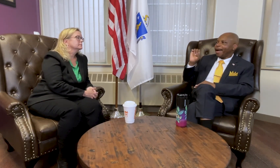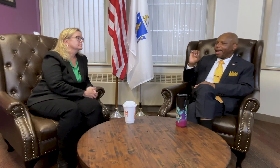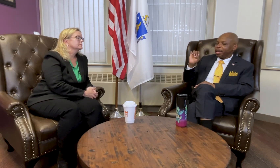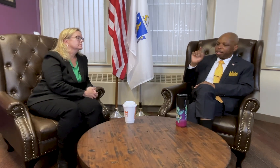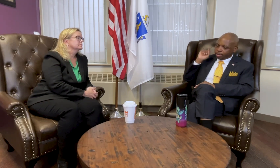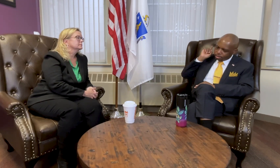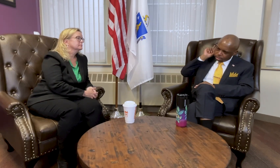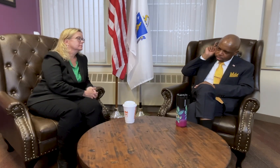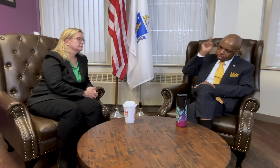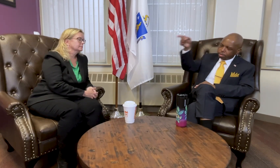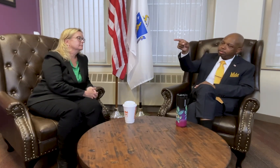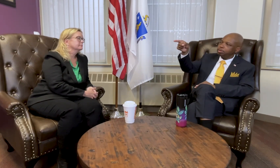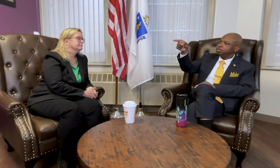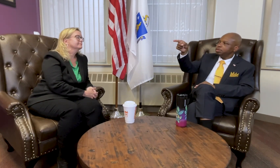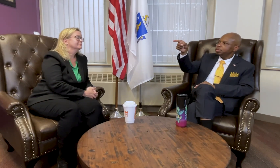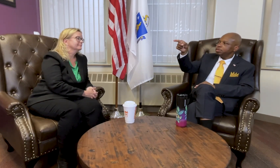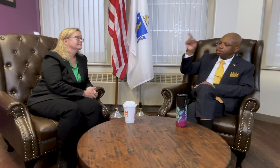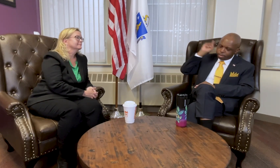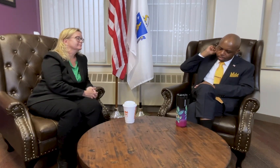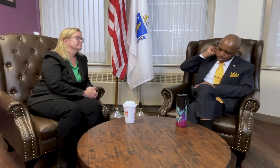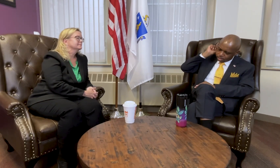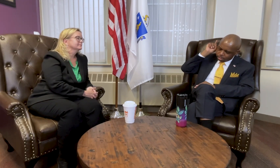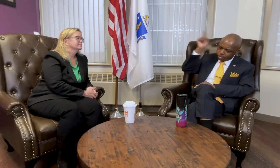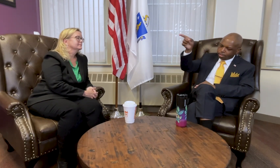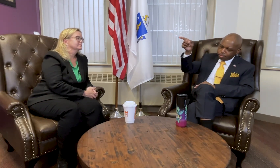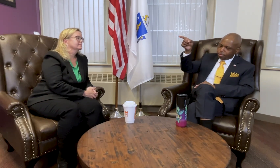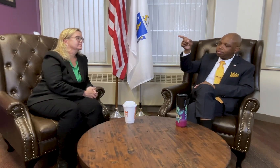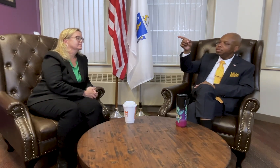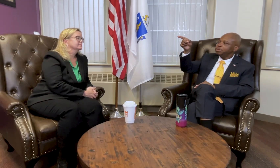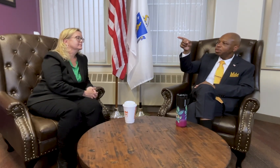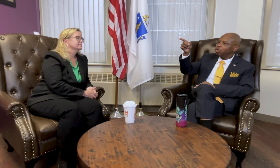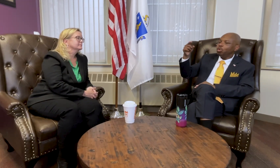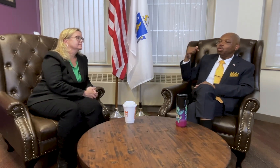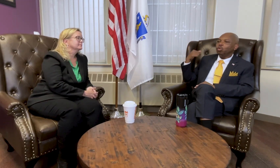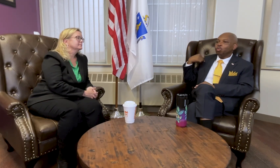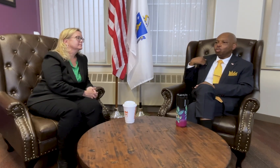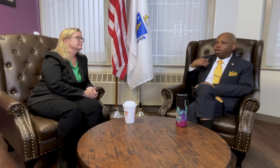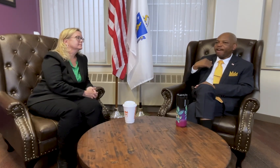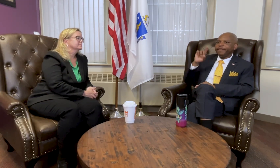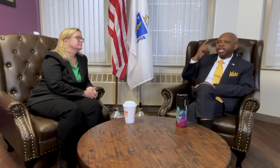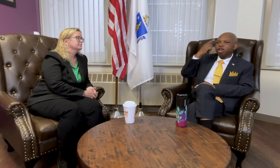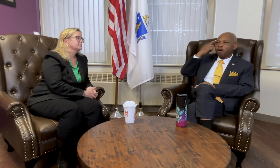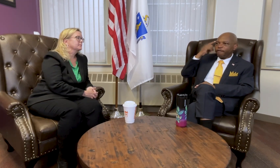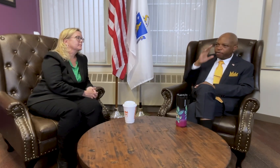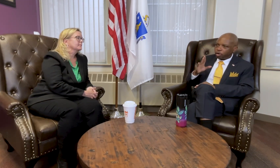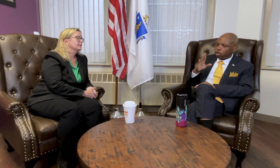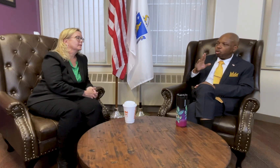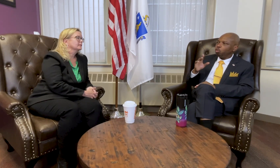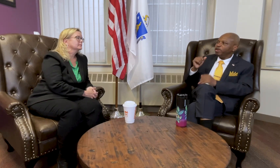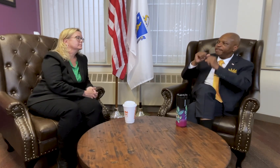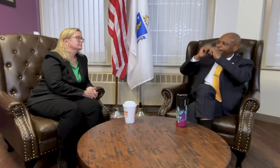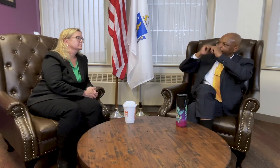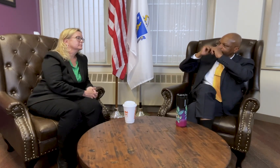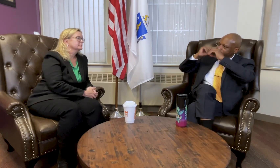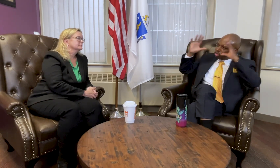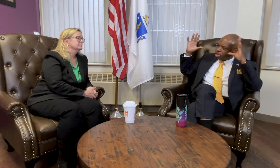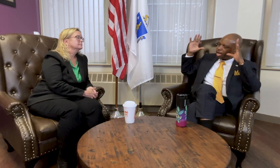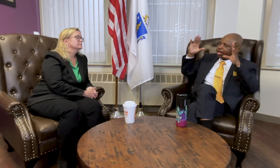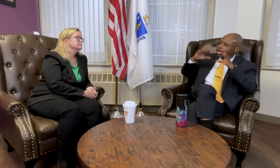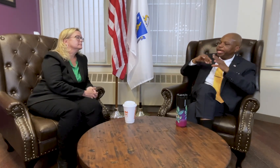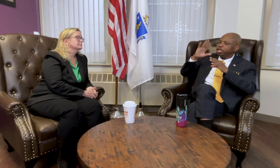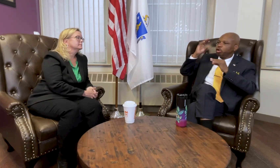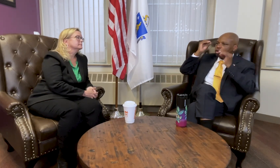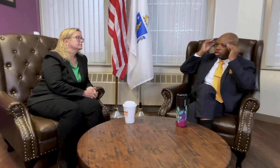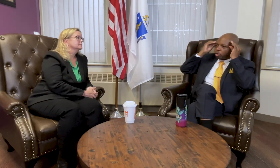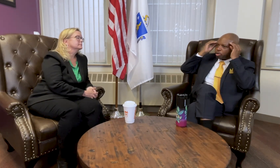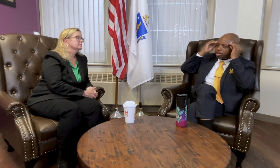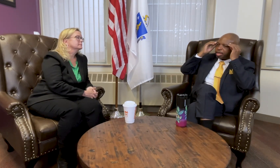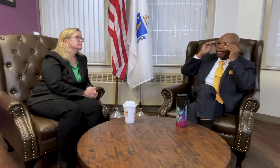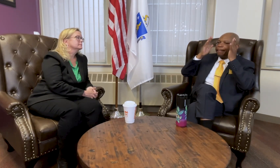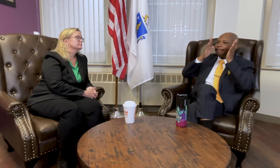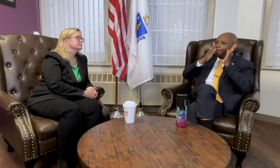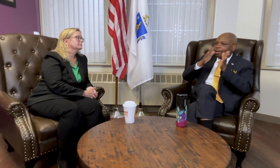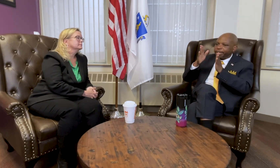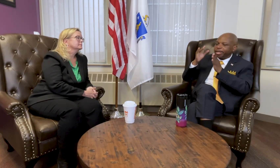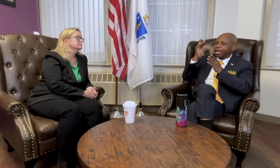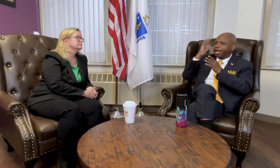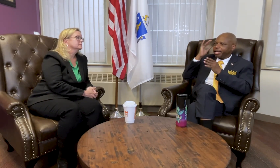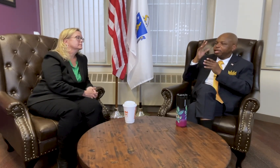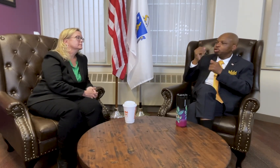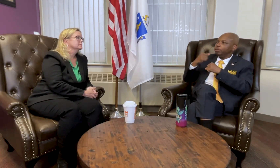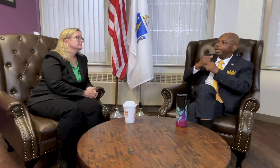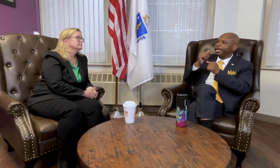I repeat, by miles. We have a Governor who has a vision and is thoughtful in her plan to make